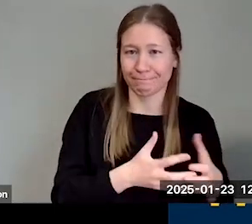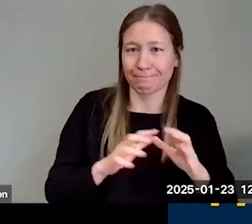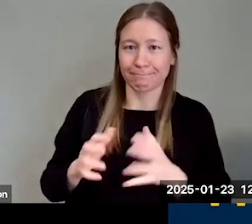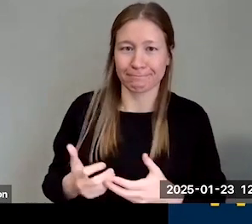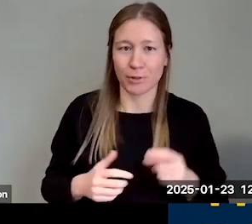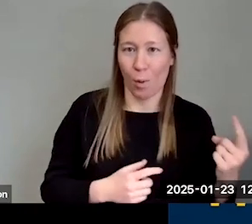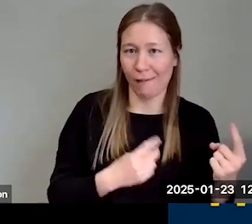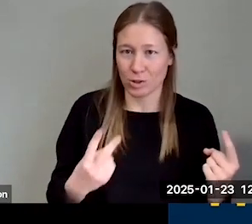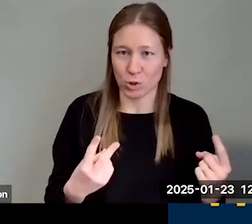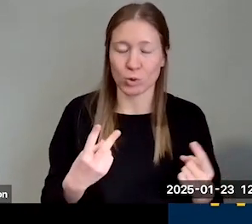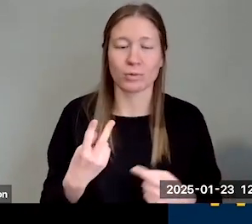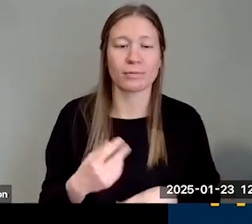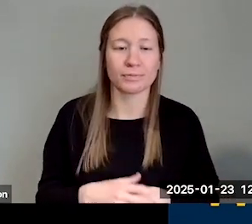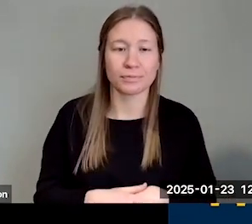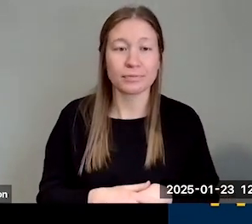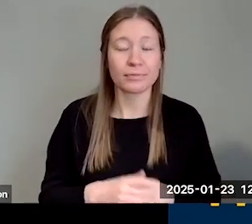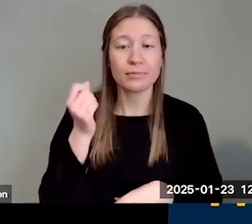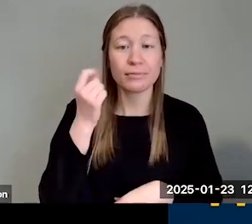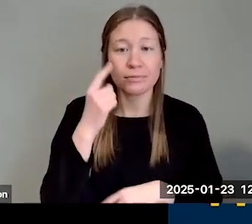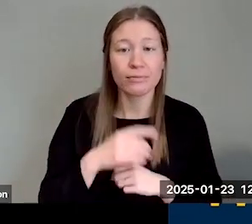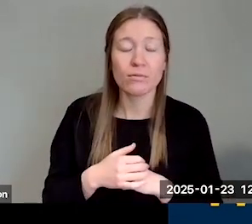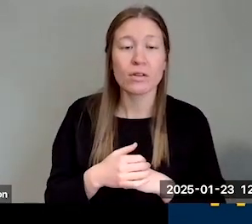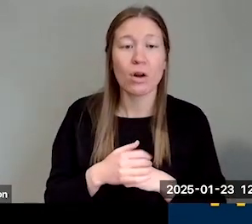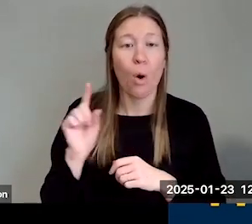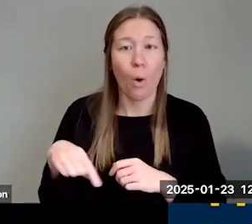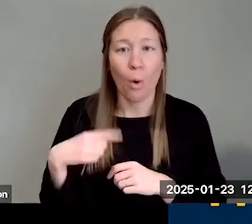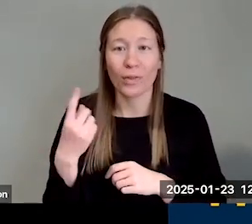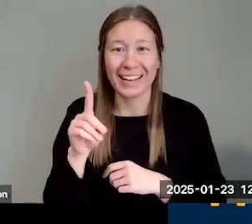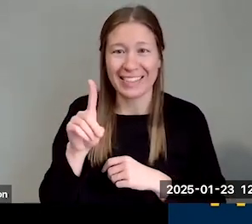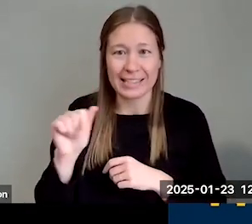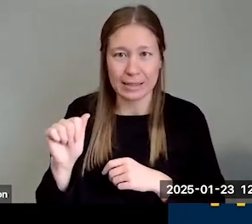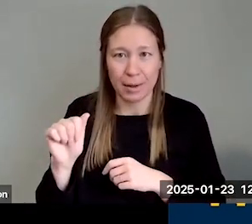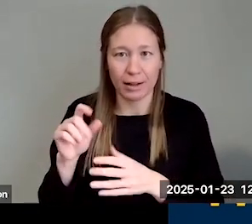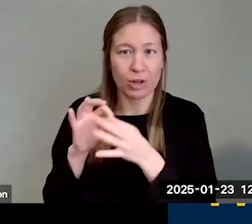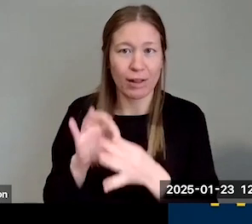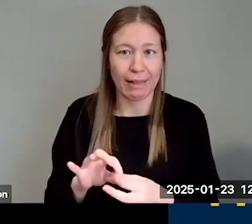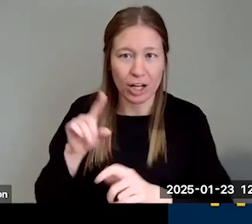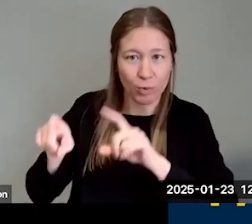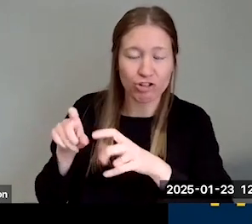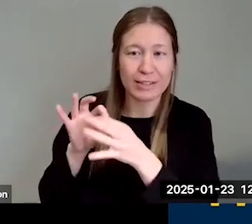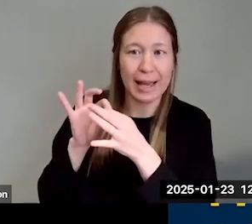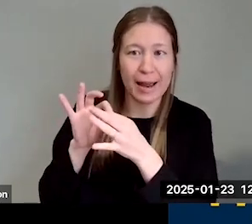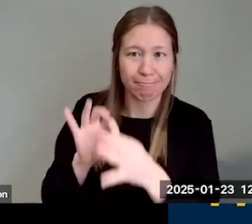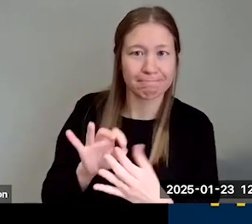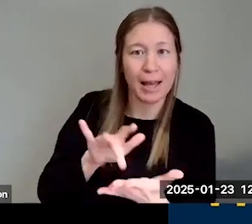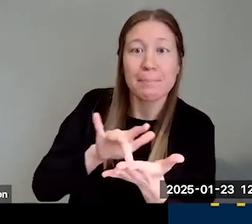So only the disability-related inquiries and medical exams are subject to the ADA's restrictions.